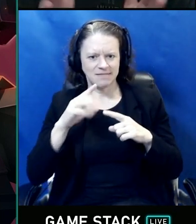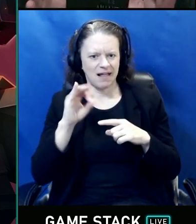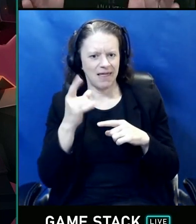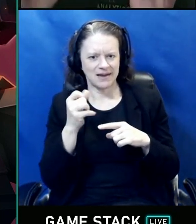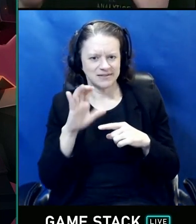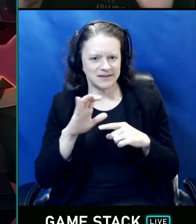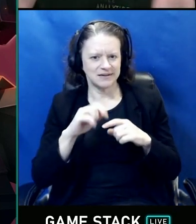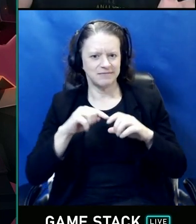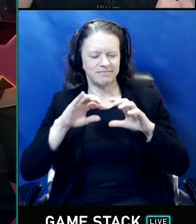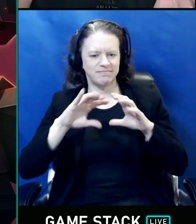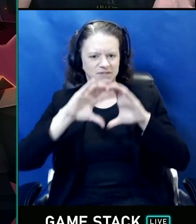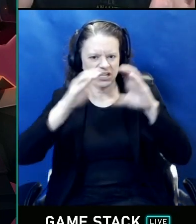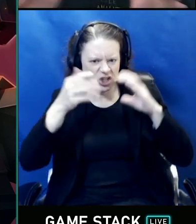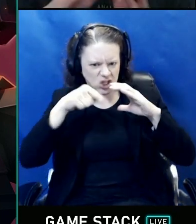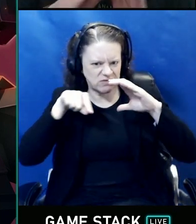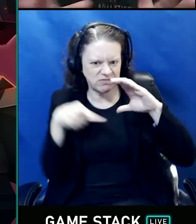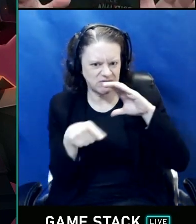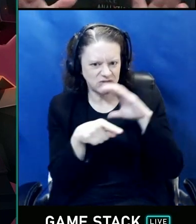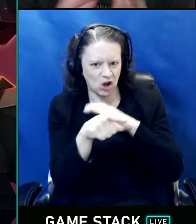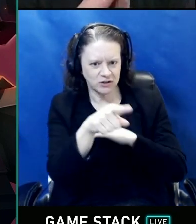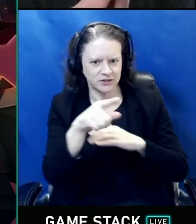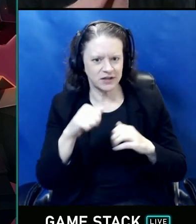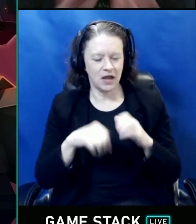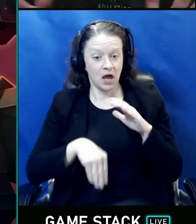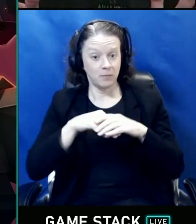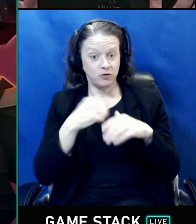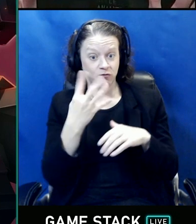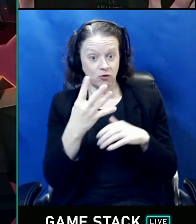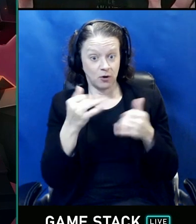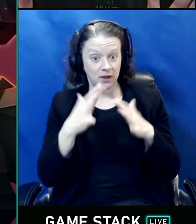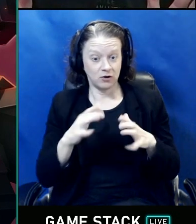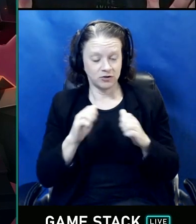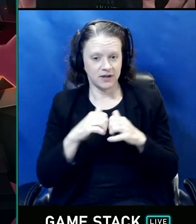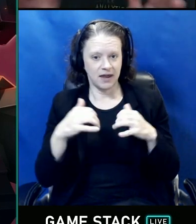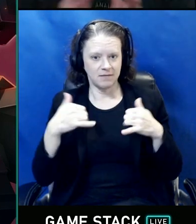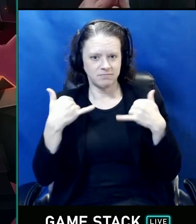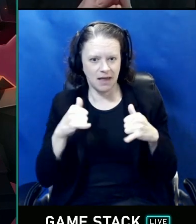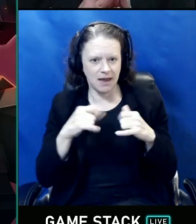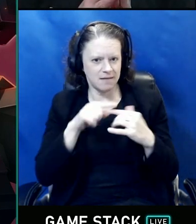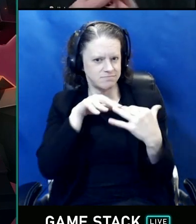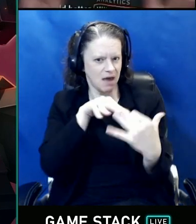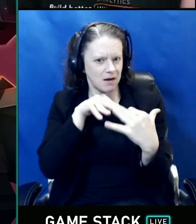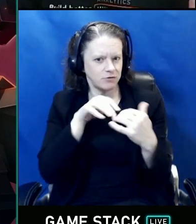can play together, and battle together through action packed treasure stuffed levels,